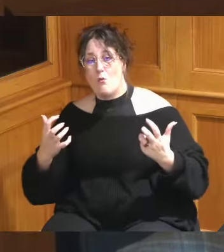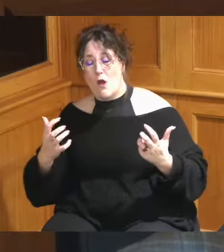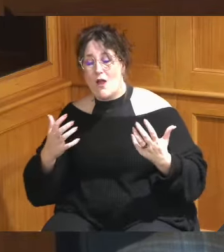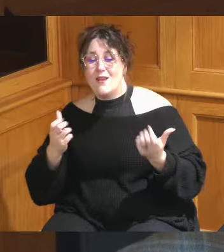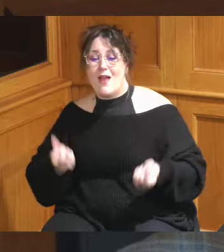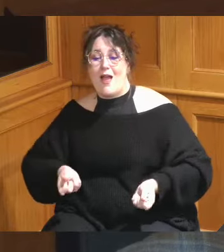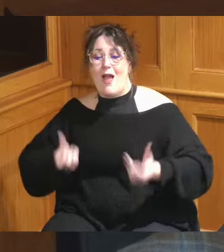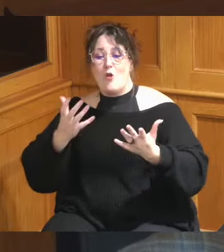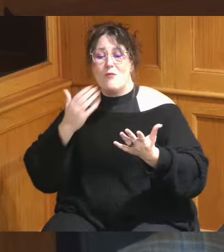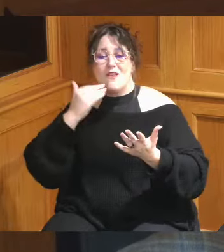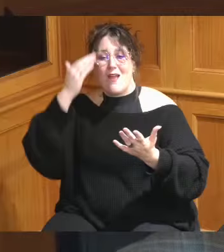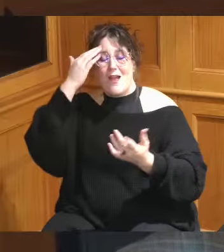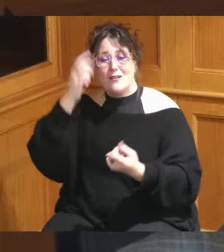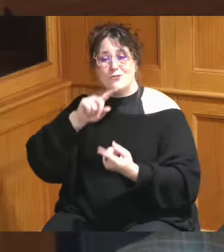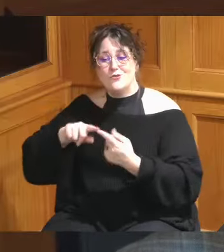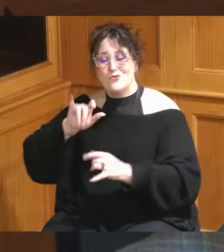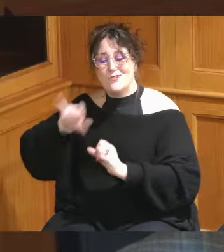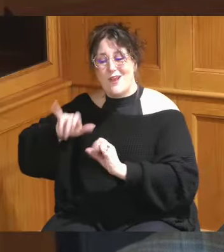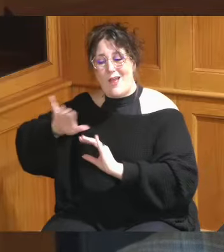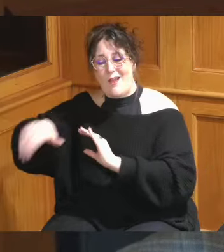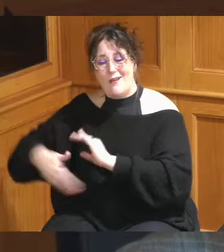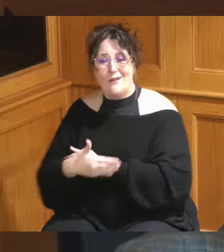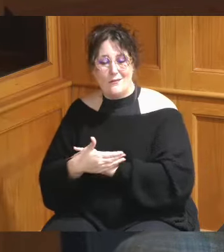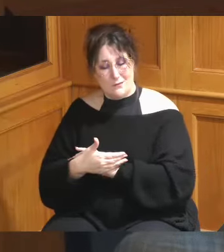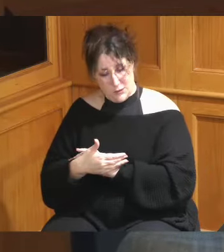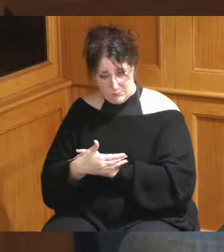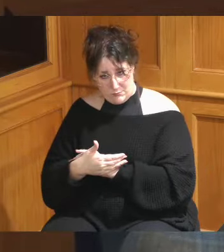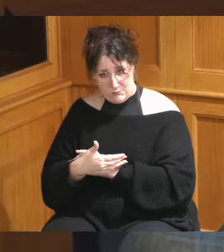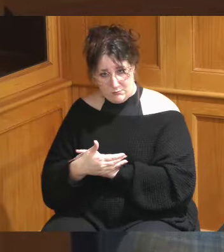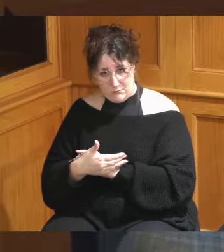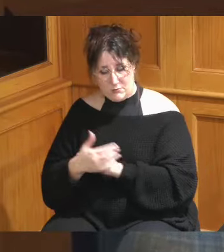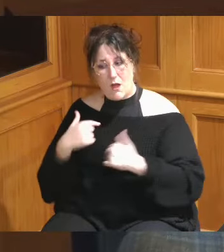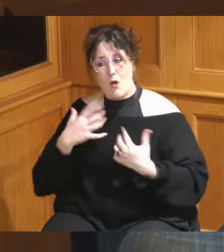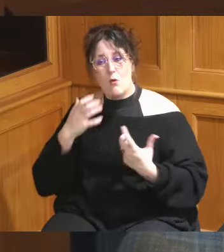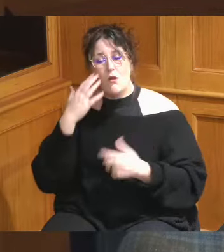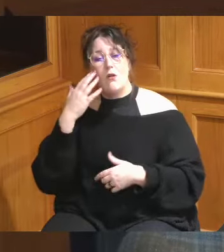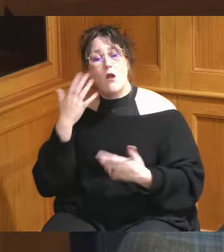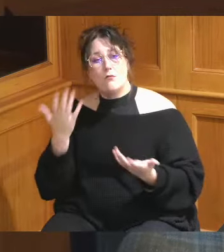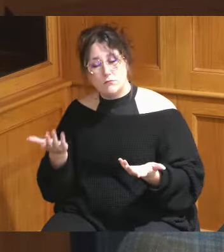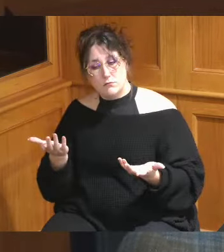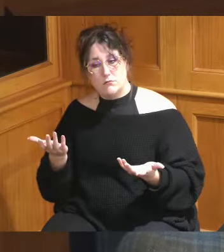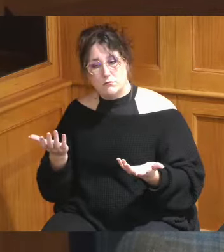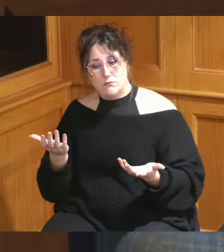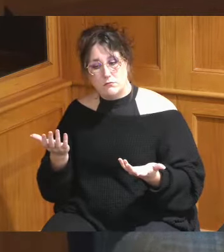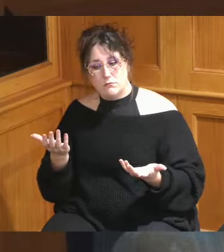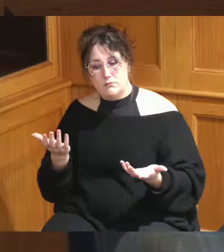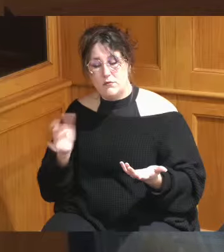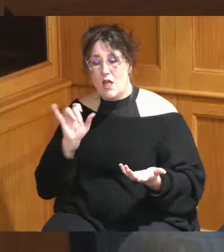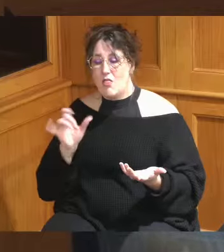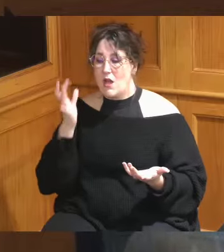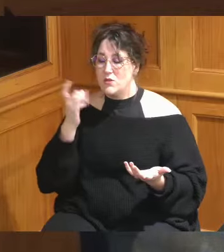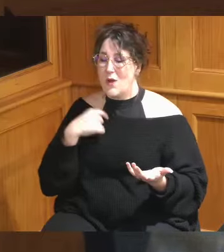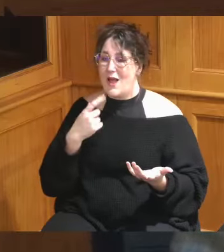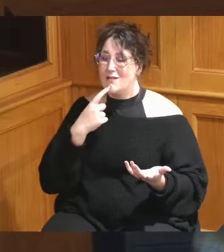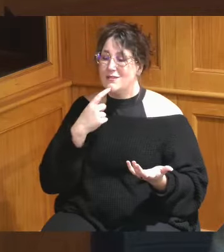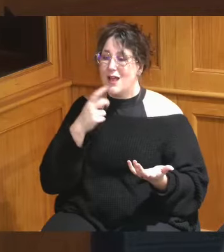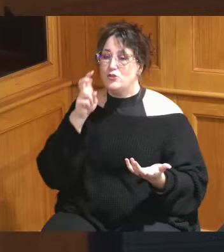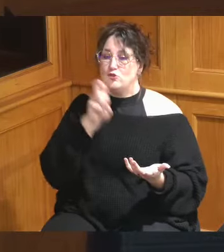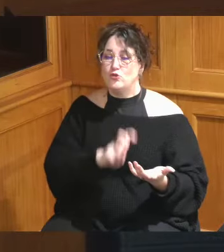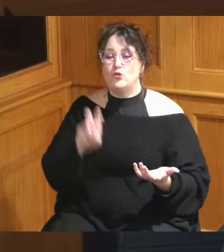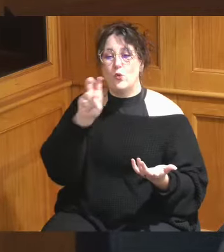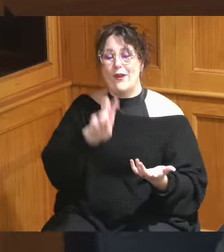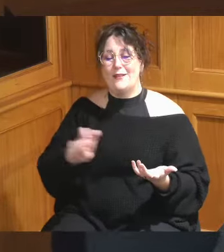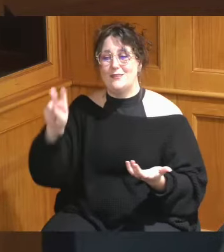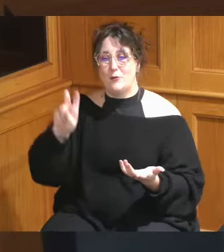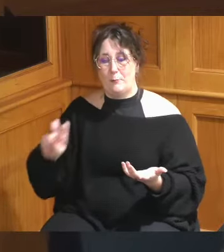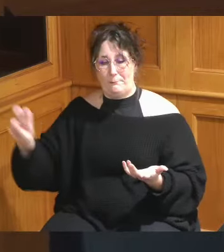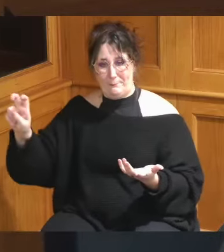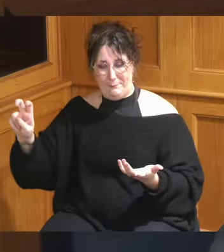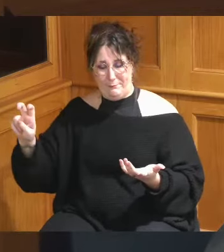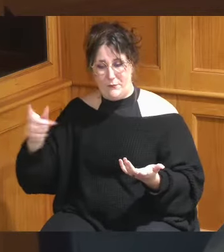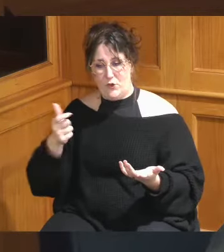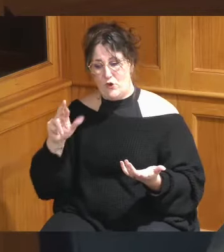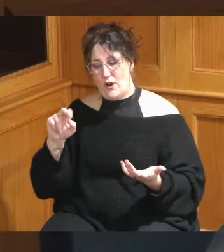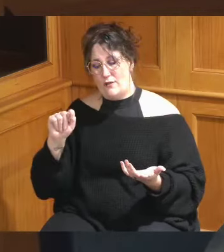we brought versus how much we done put into this large, that's why I put the word tourism grants.